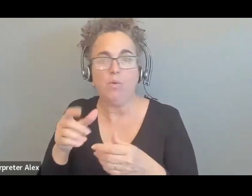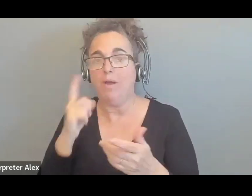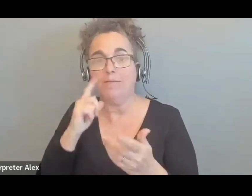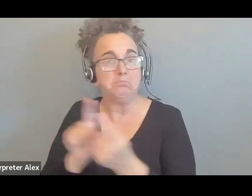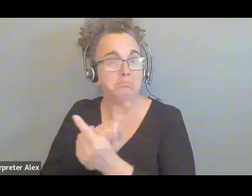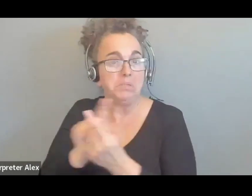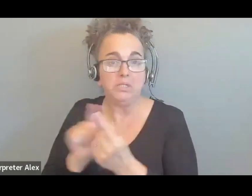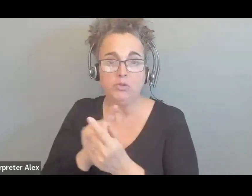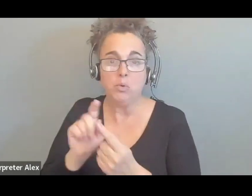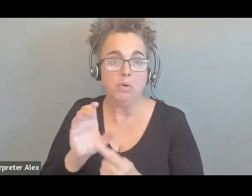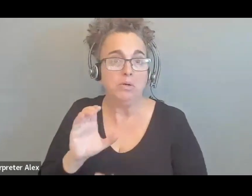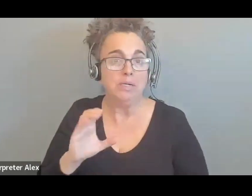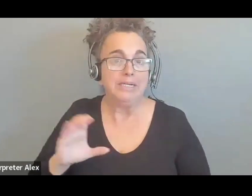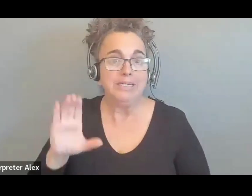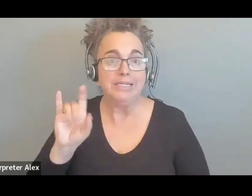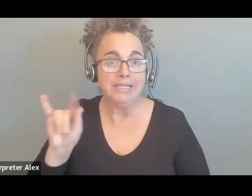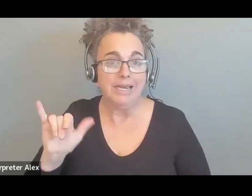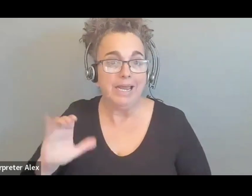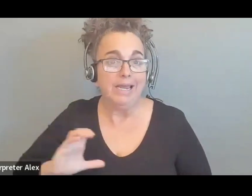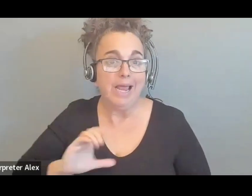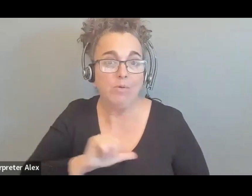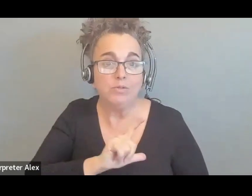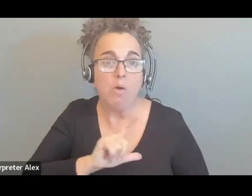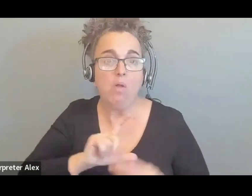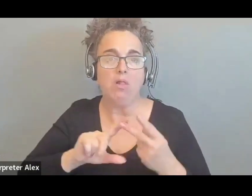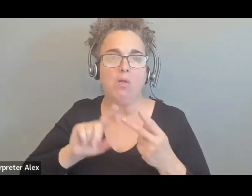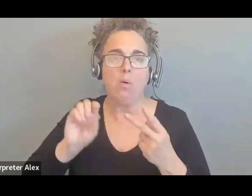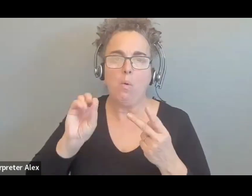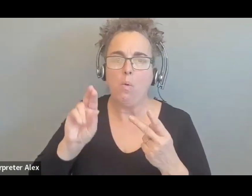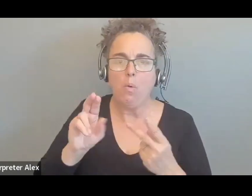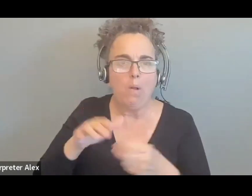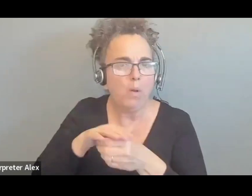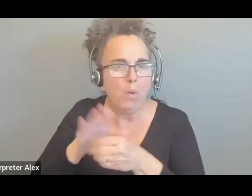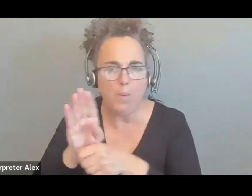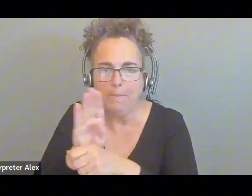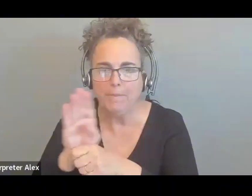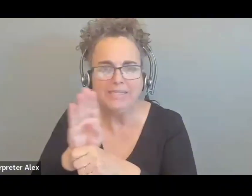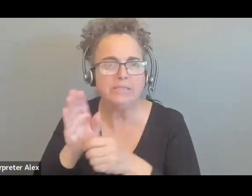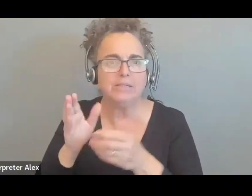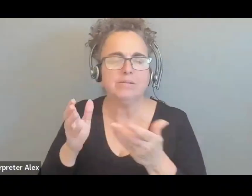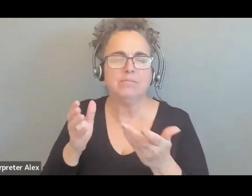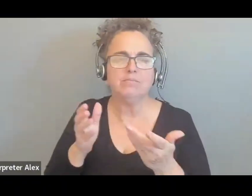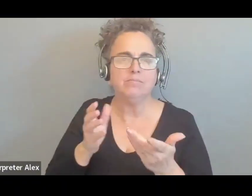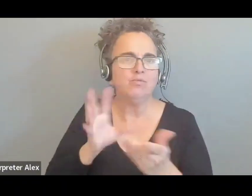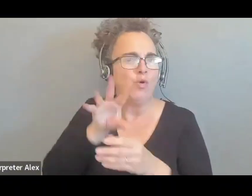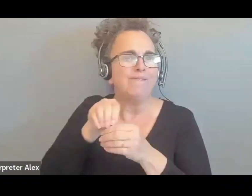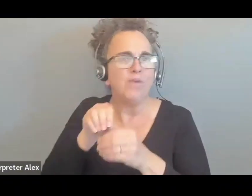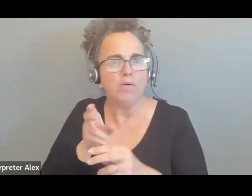or it's where you can connect with local businesses by serving on, on a committee like that